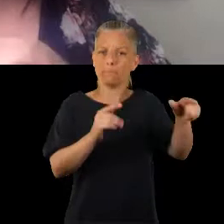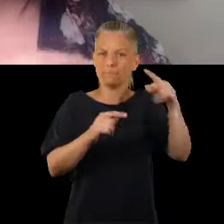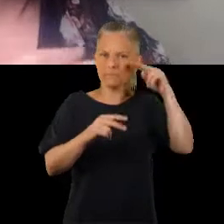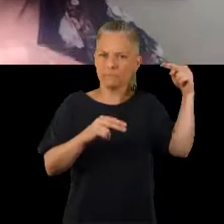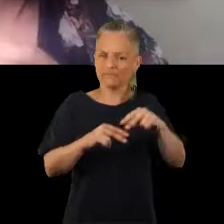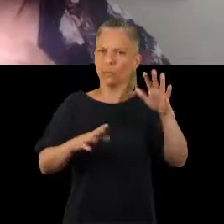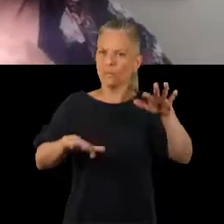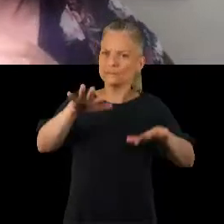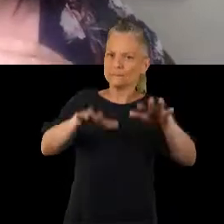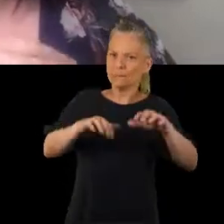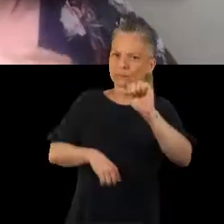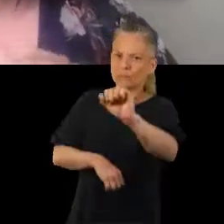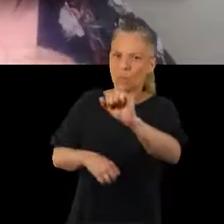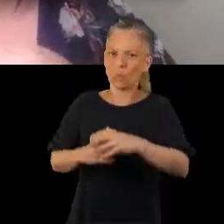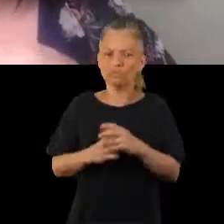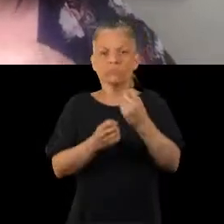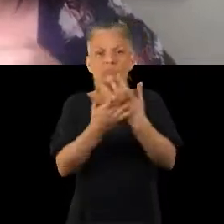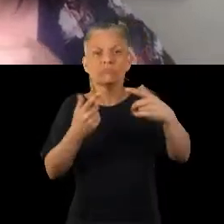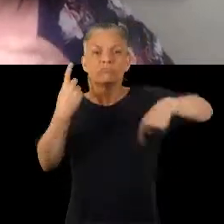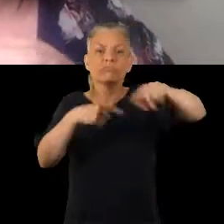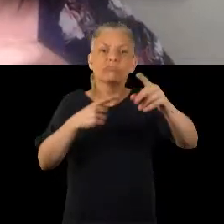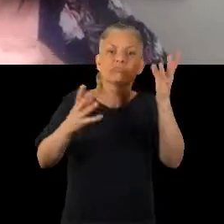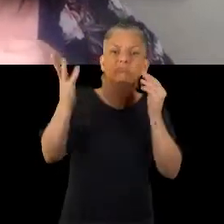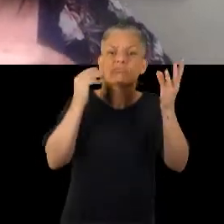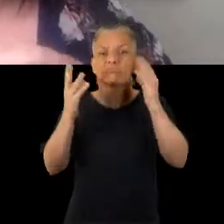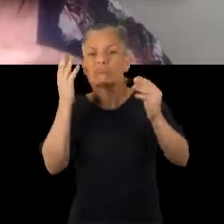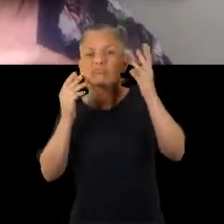and what are the sort of key considerations that you would suggest to people?